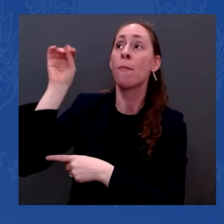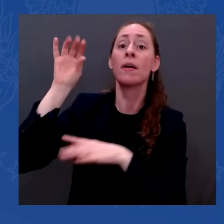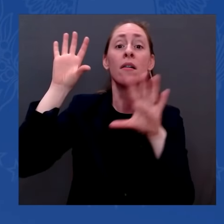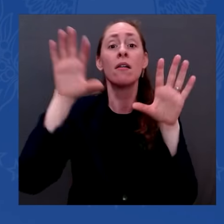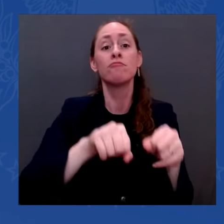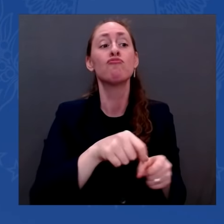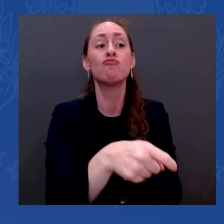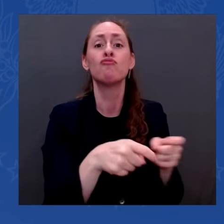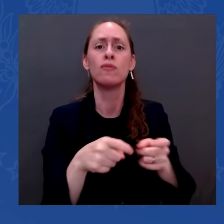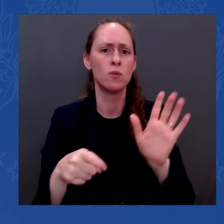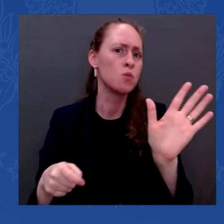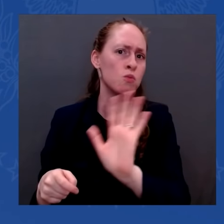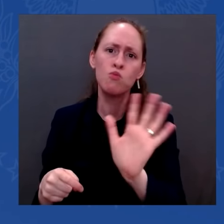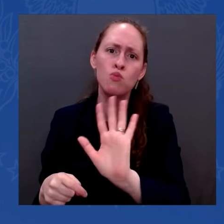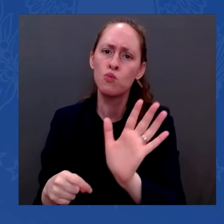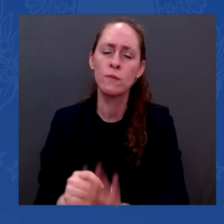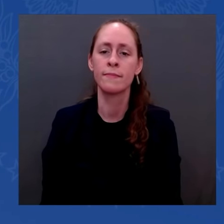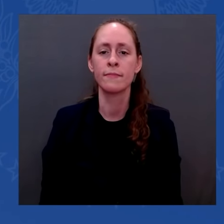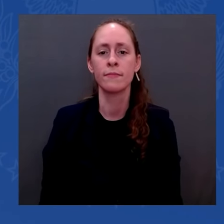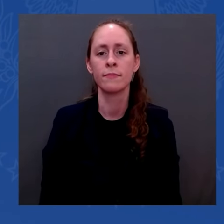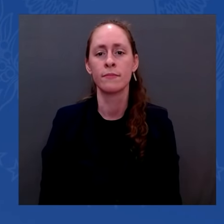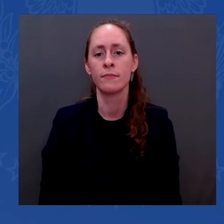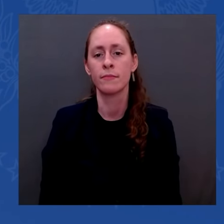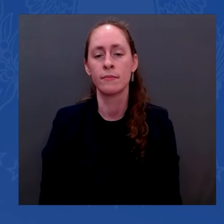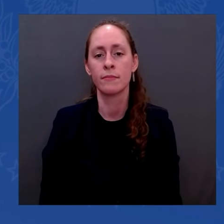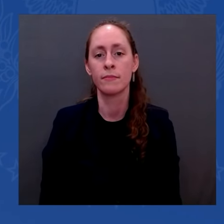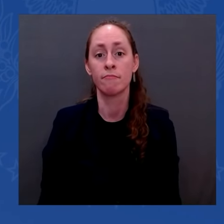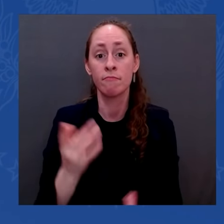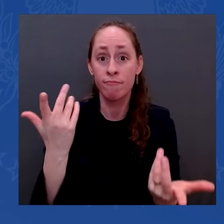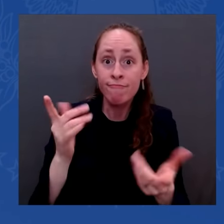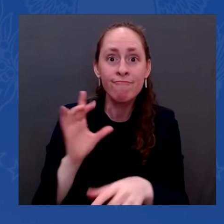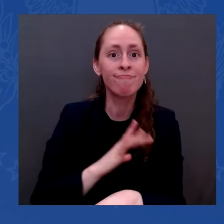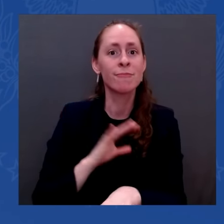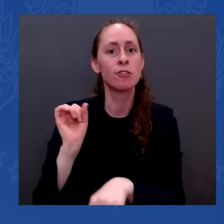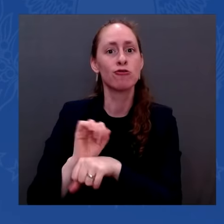You know, so -- so we can avoid the historical injustices